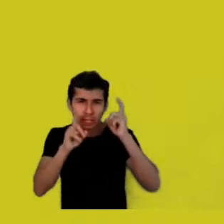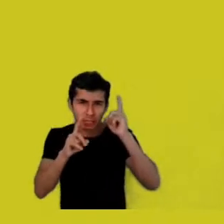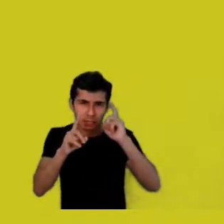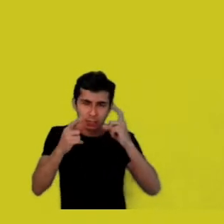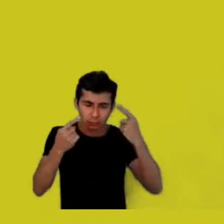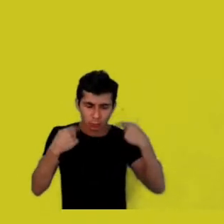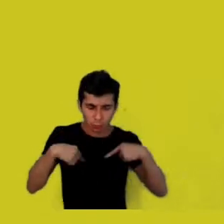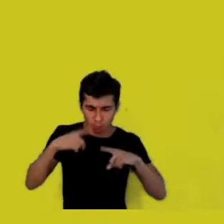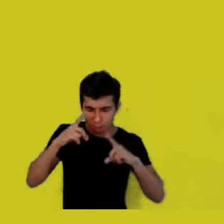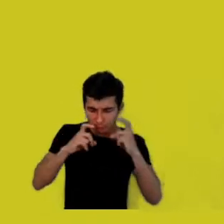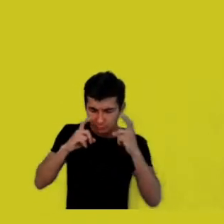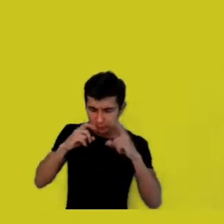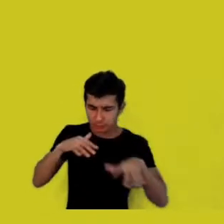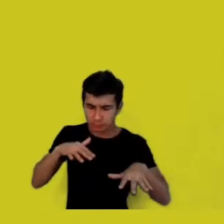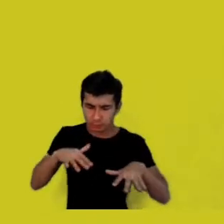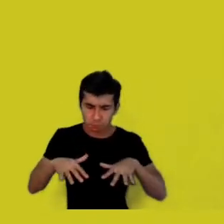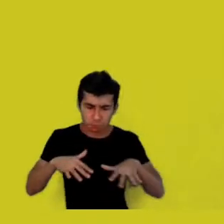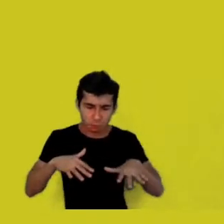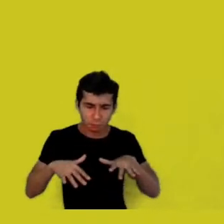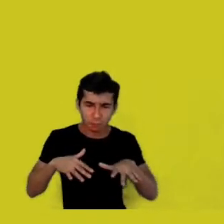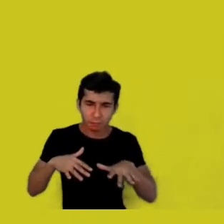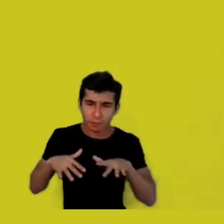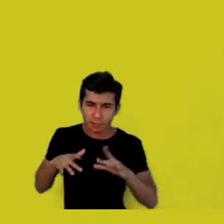with a certain horizontality of the world.